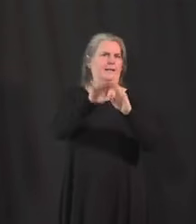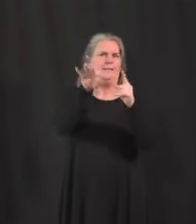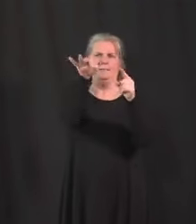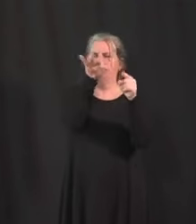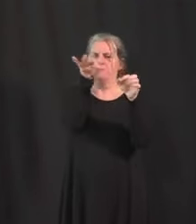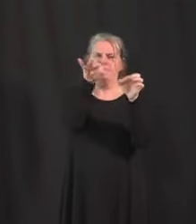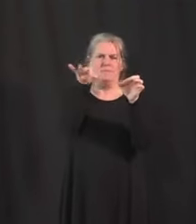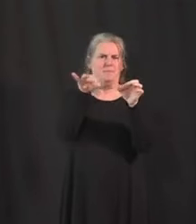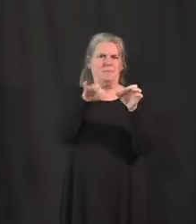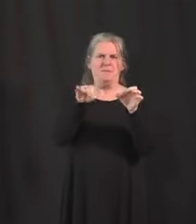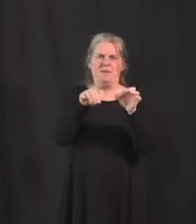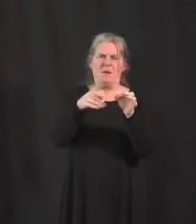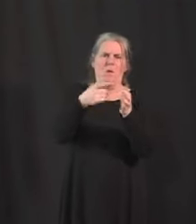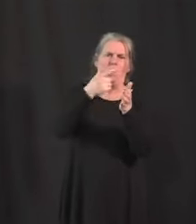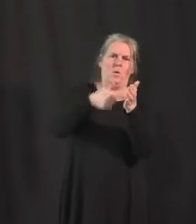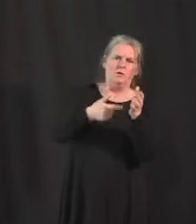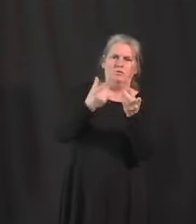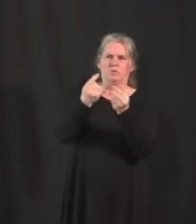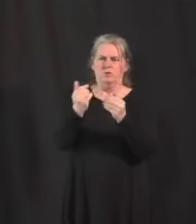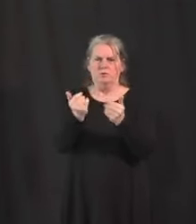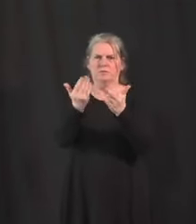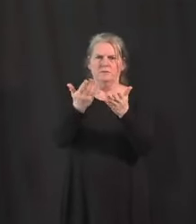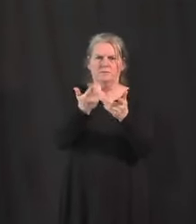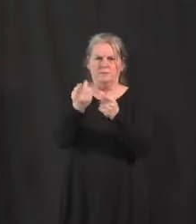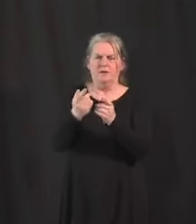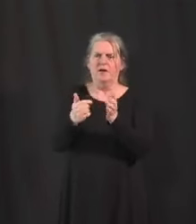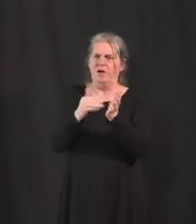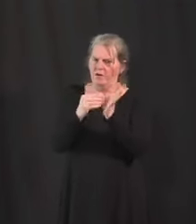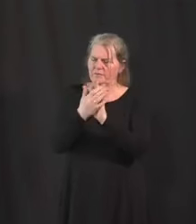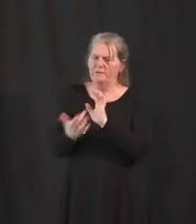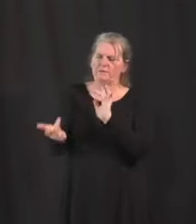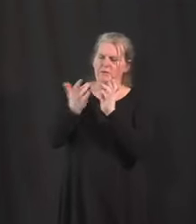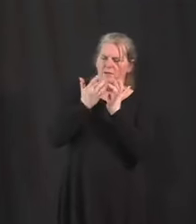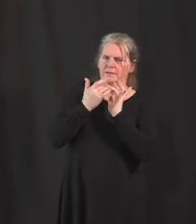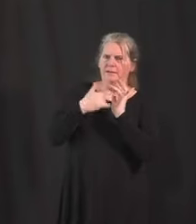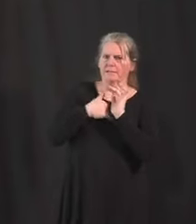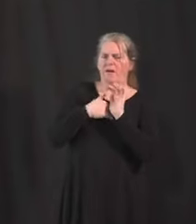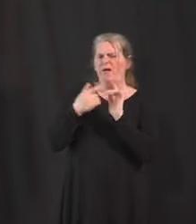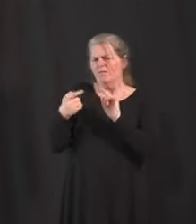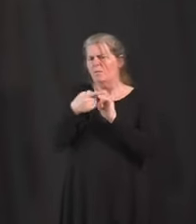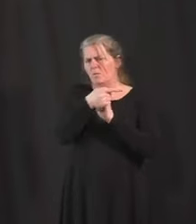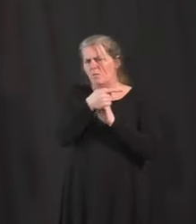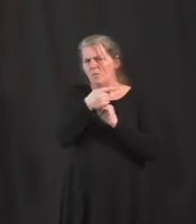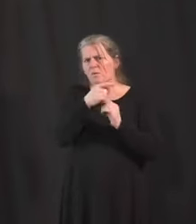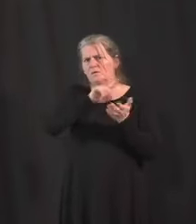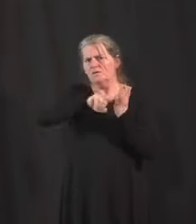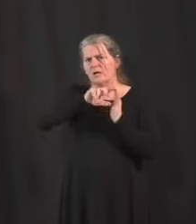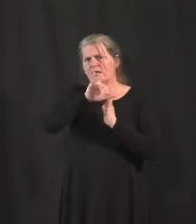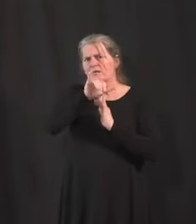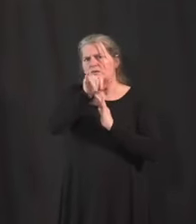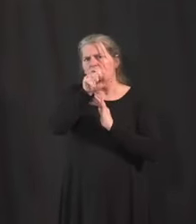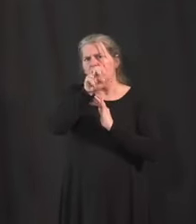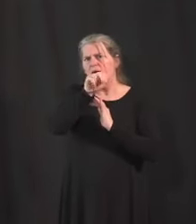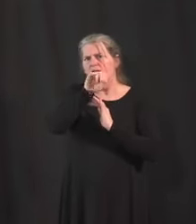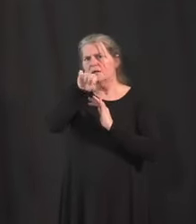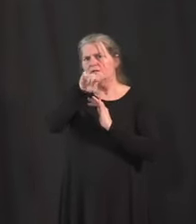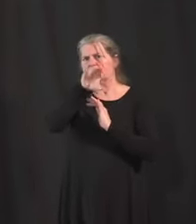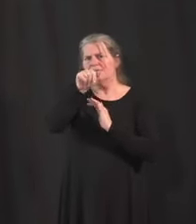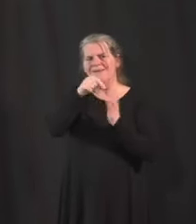A LOT OF THE CALLS THAT I GET PERSONALLY, I DIRECT PEOPLE AND GO THROUGH THE PAGES OF THAT DOCUMENT.